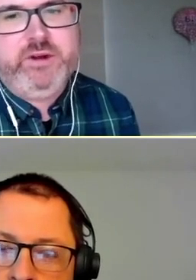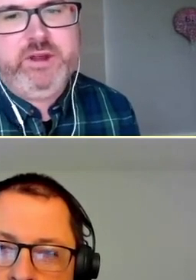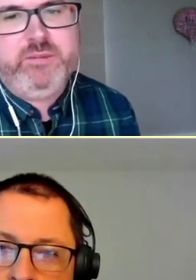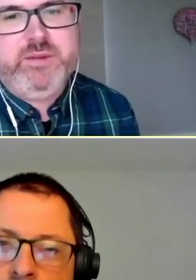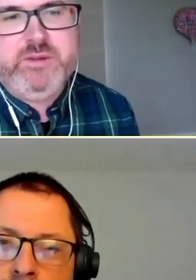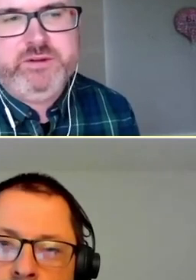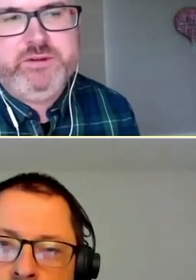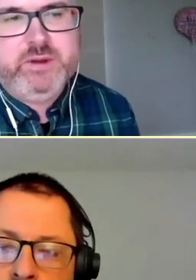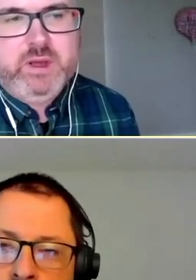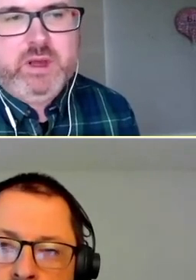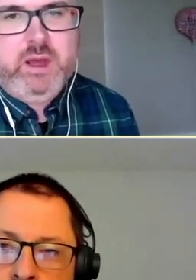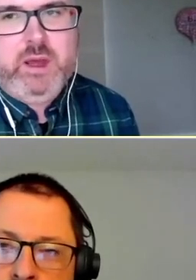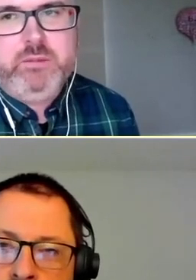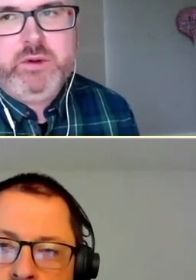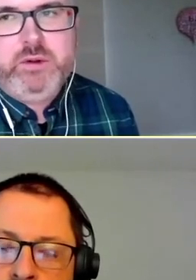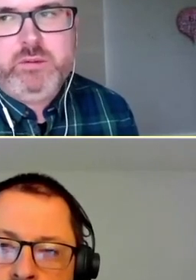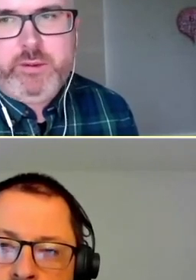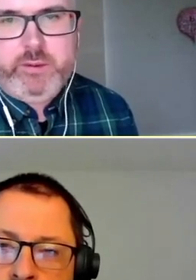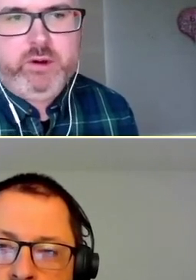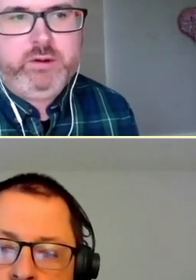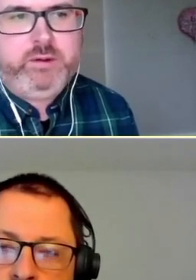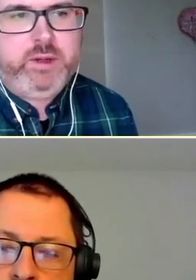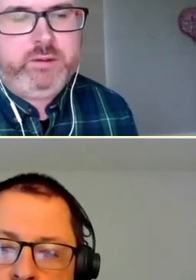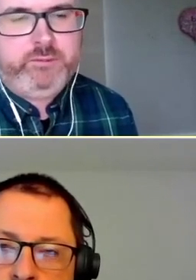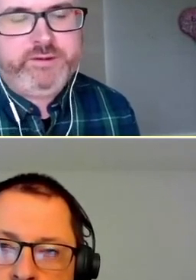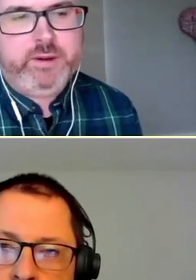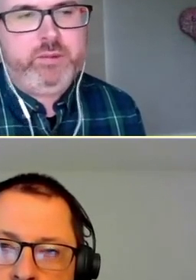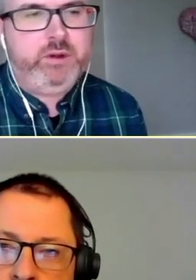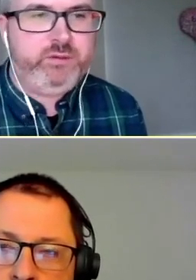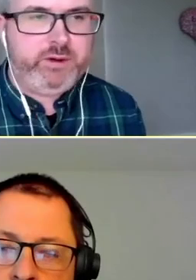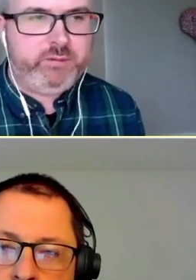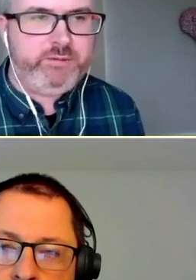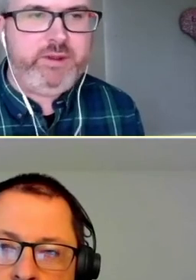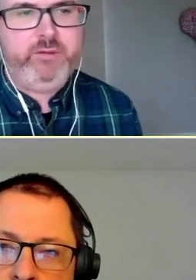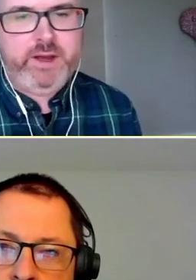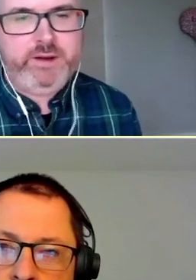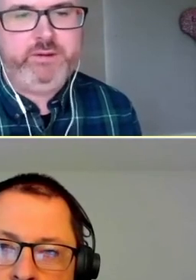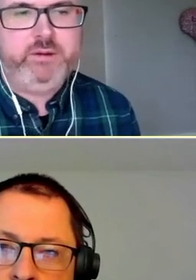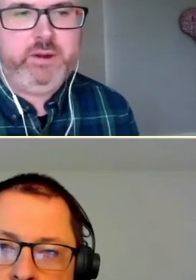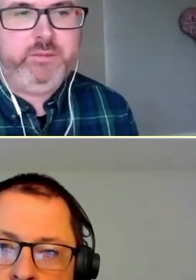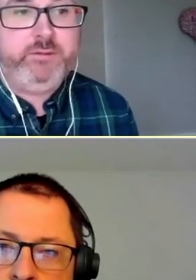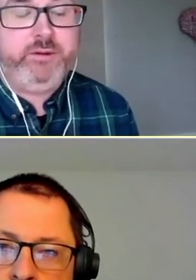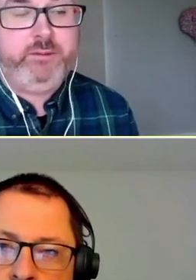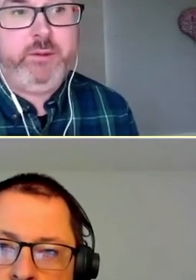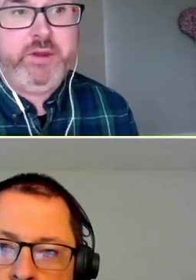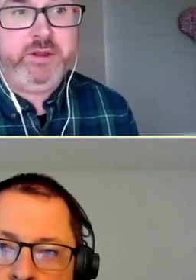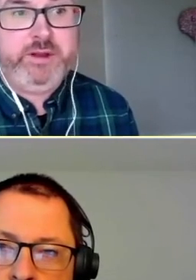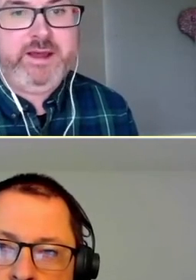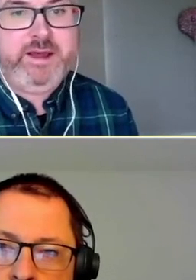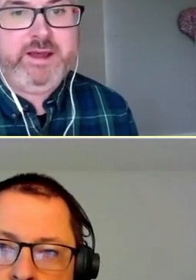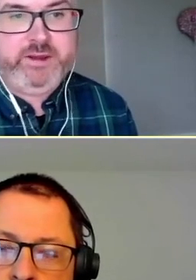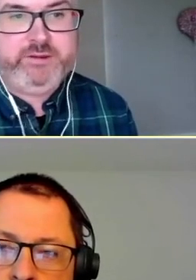reader implementation, doesn't require focus management, doesn't degrade performance as the board grows in size.